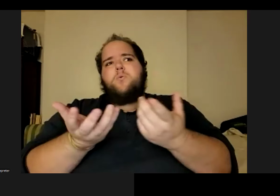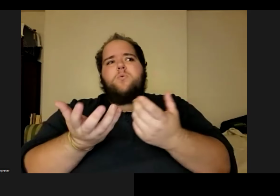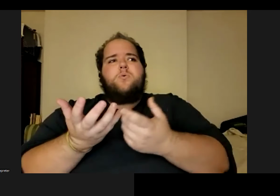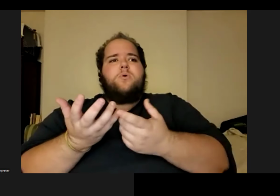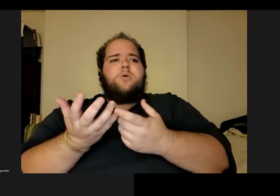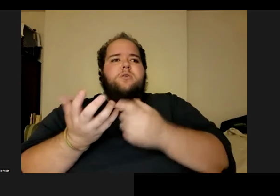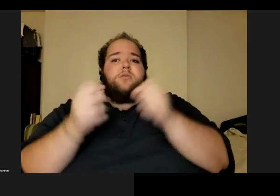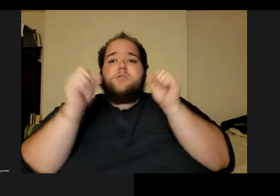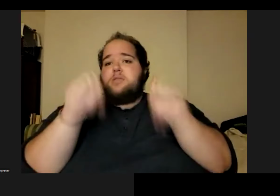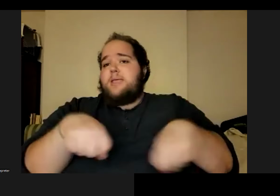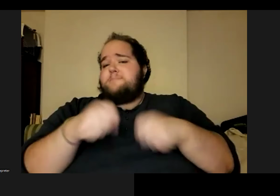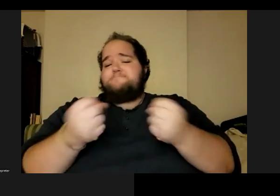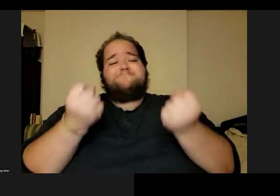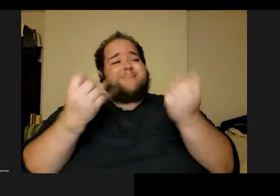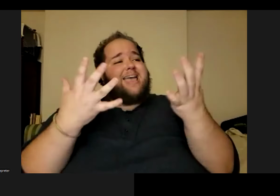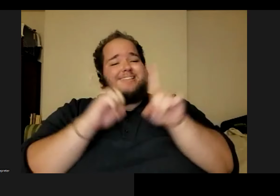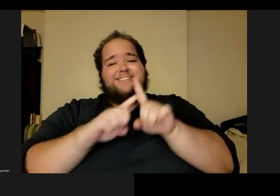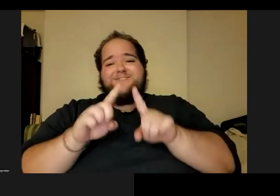artist statement. A tip that I had read